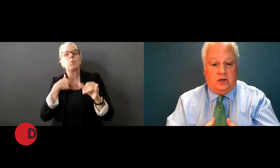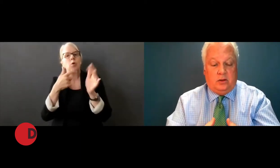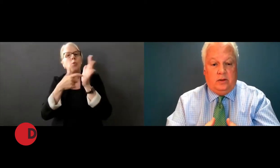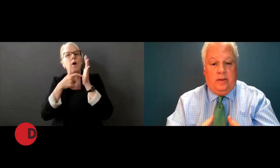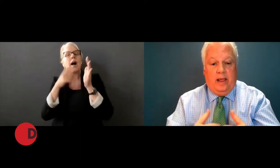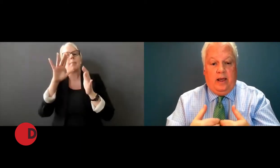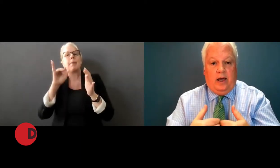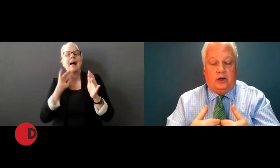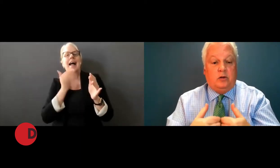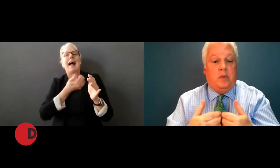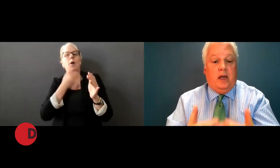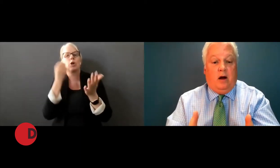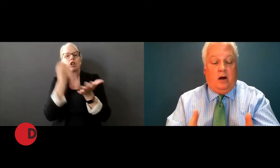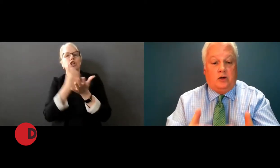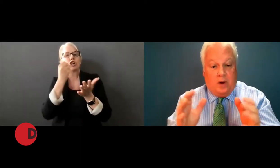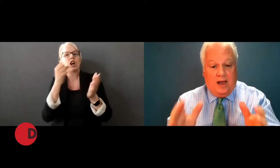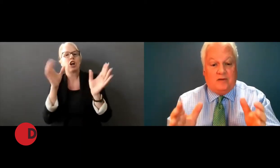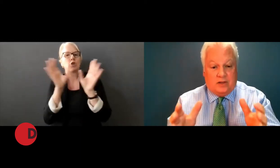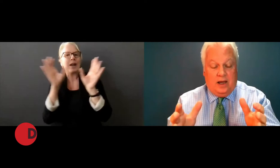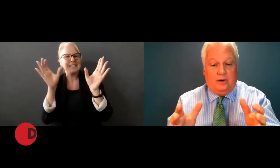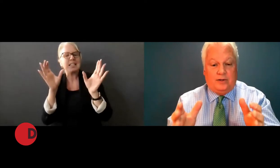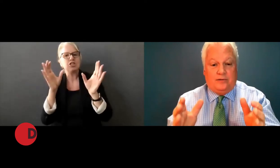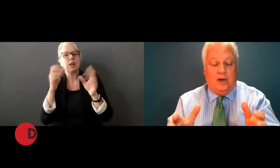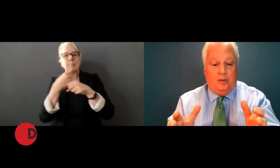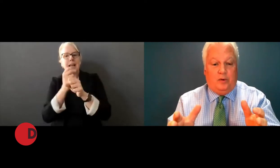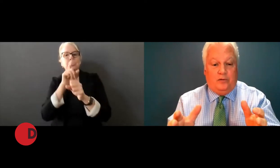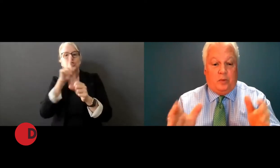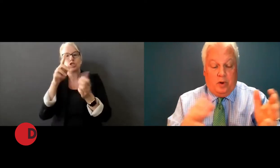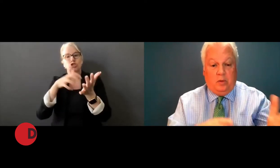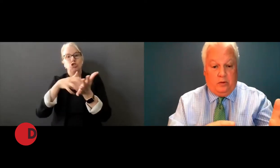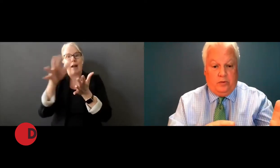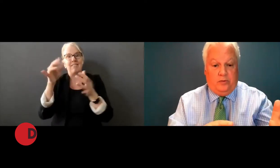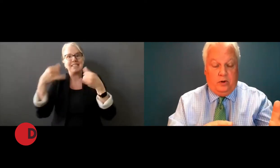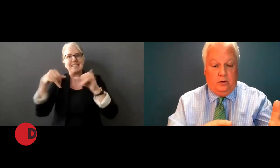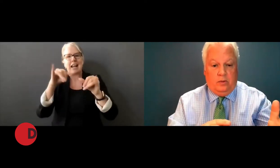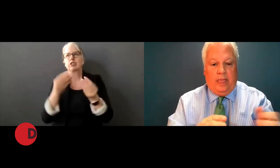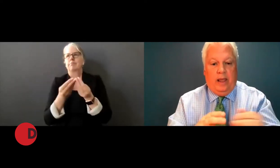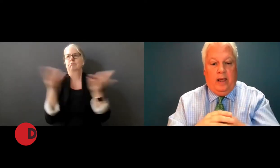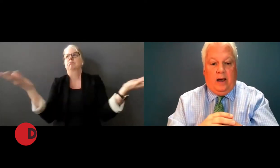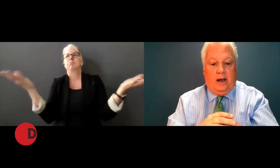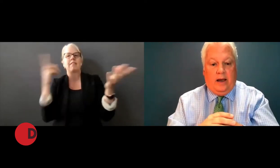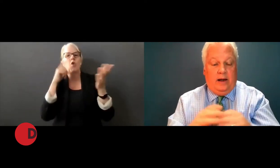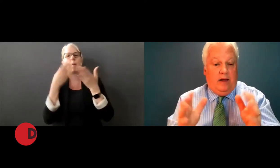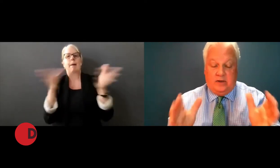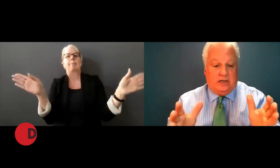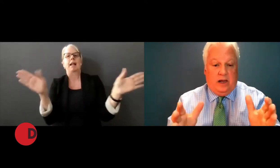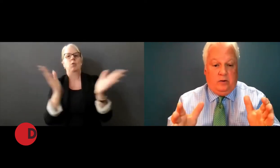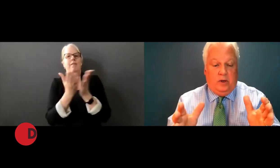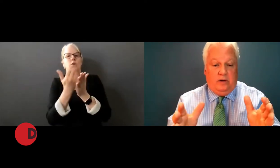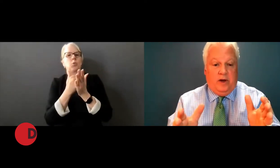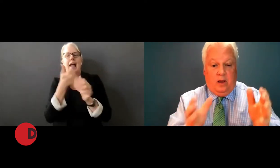we are required by our accreditation to make sure the drafted standards we send out for public review.